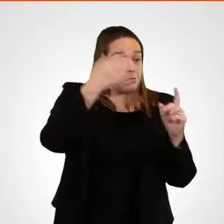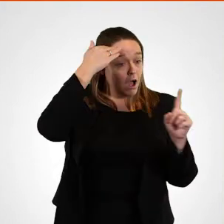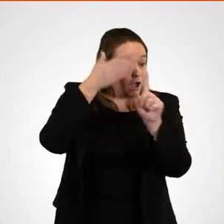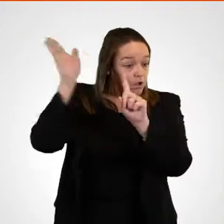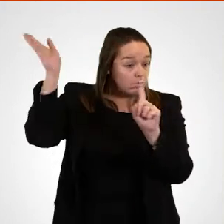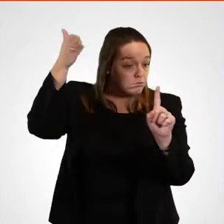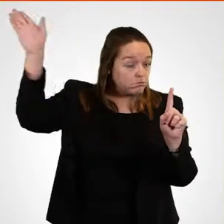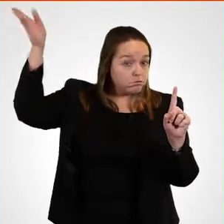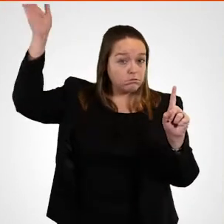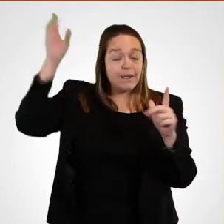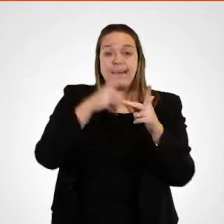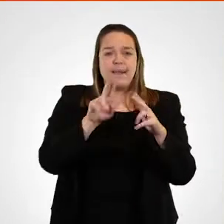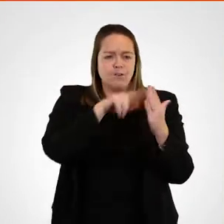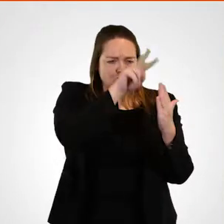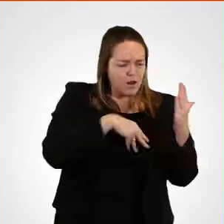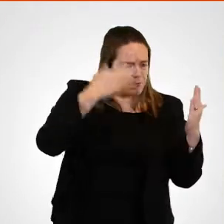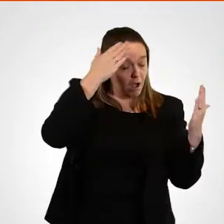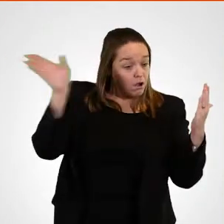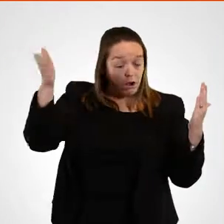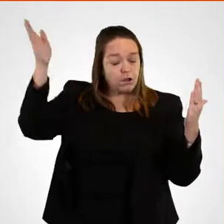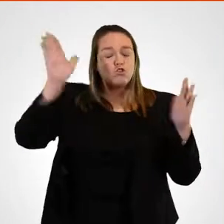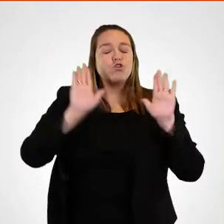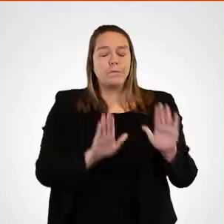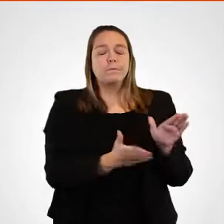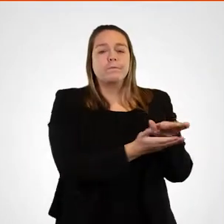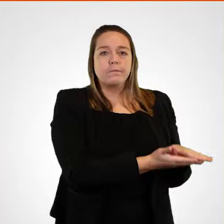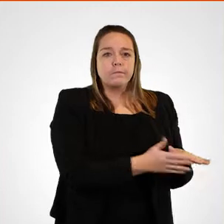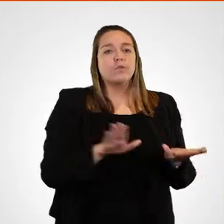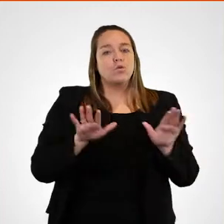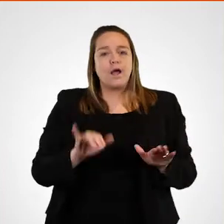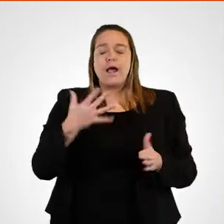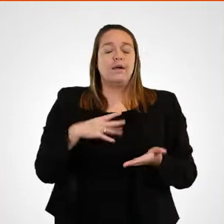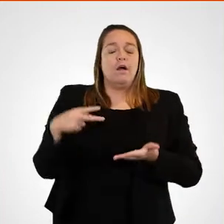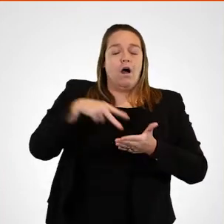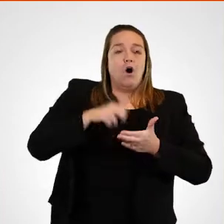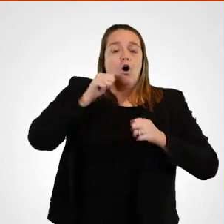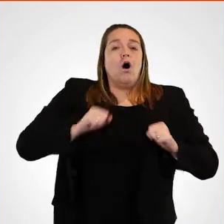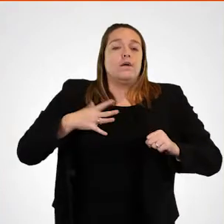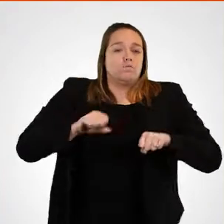When their mind is wandering, they stop, they slow down, and maybe what they say is, "Oh, I need to stand up," "I need to take a break for a little while,"